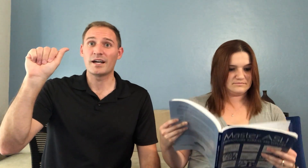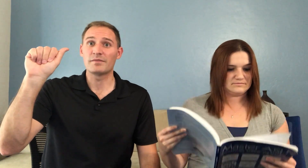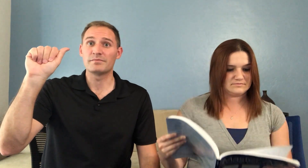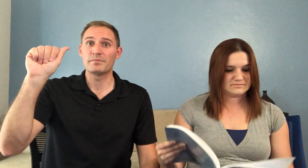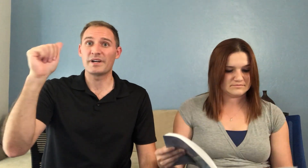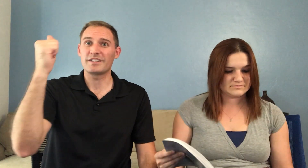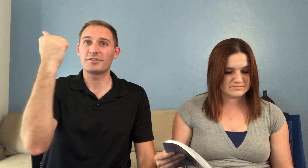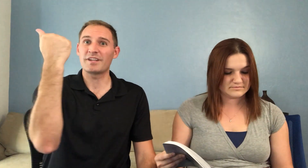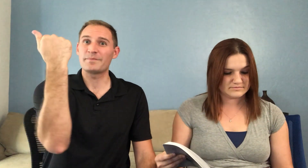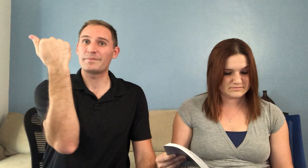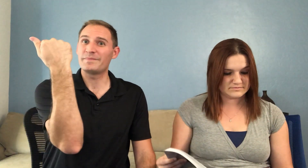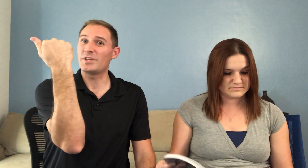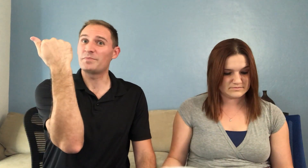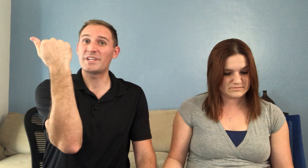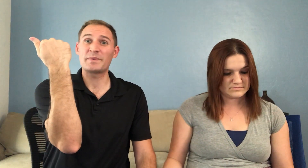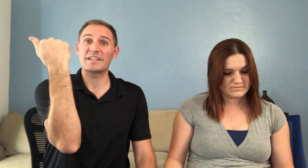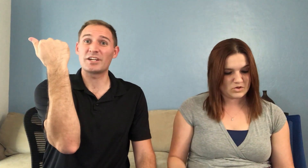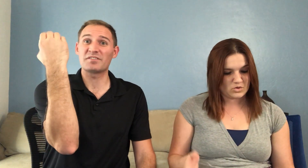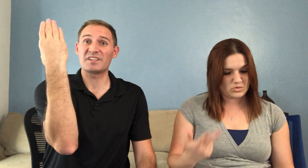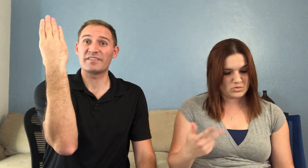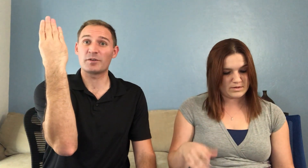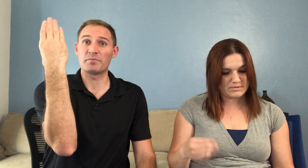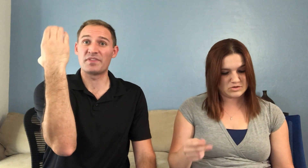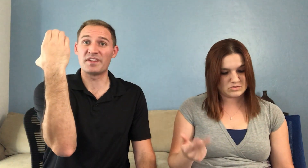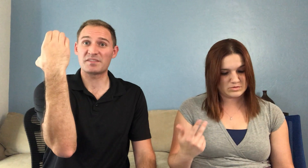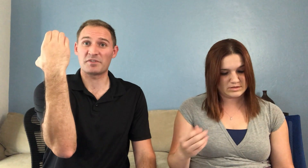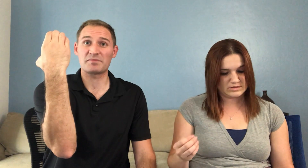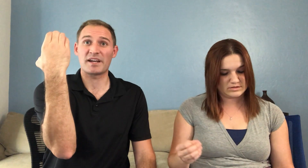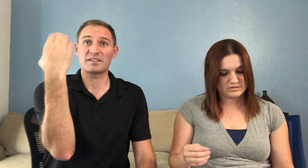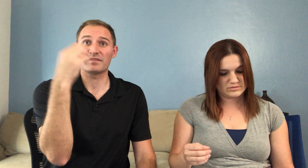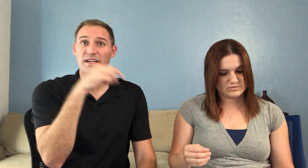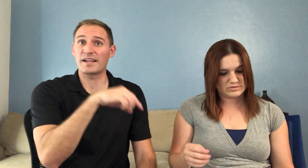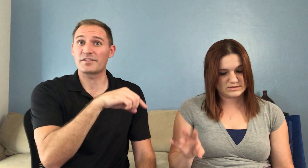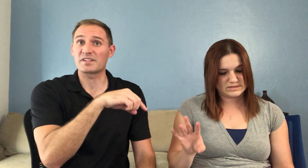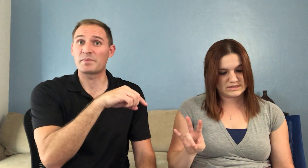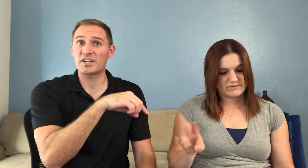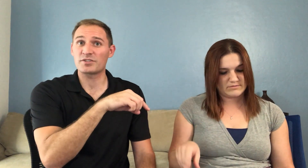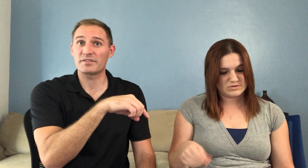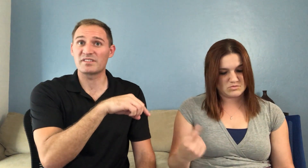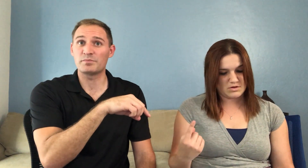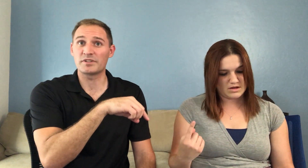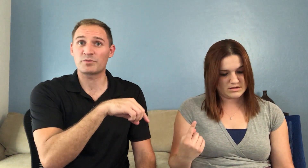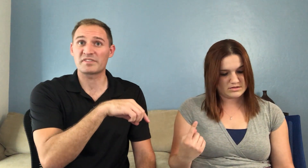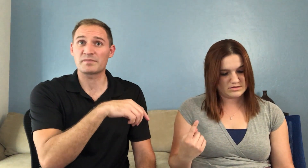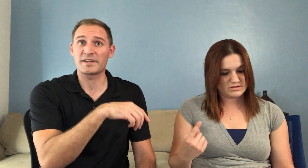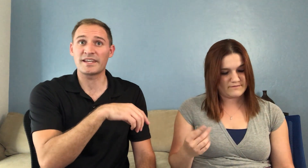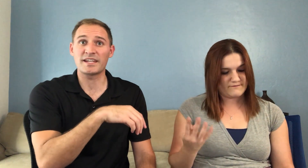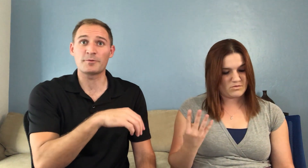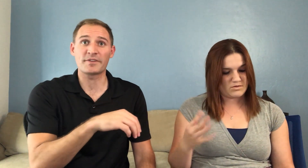Um, but you typically don't see it from this perspective and there's a picture in this book towards the beginning where